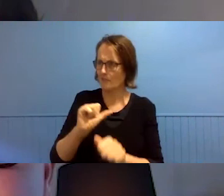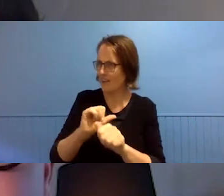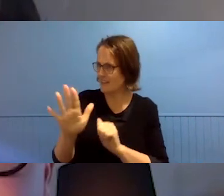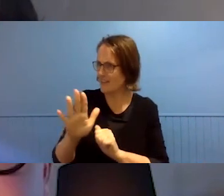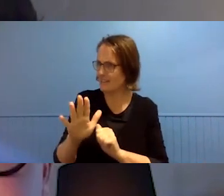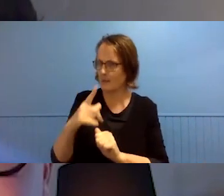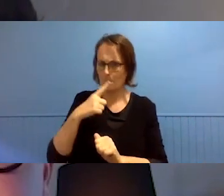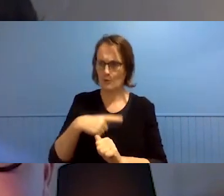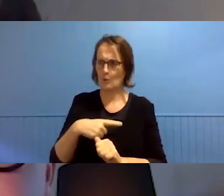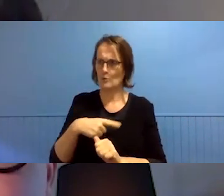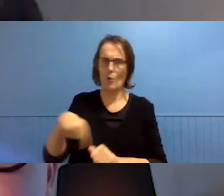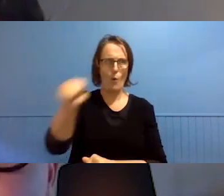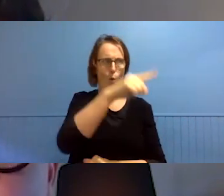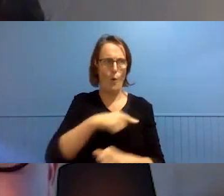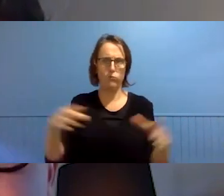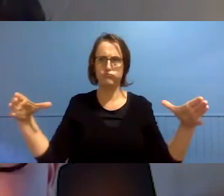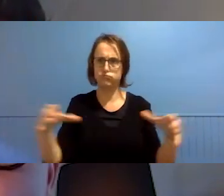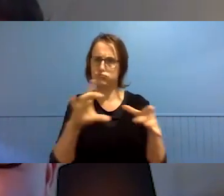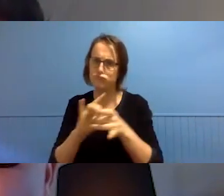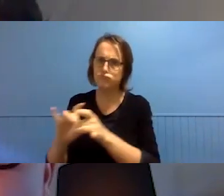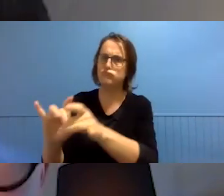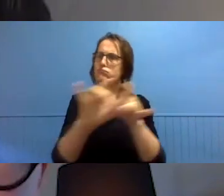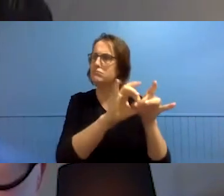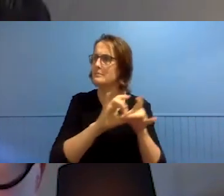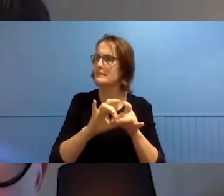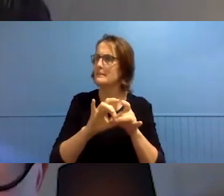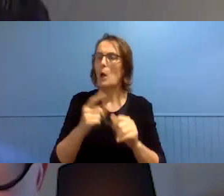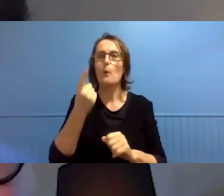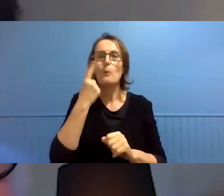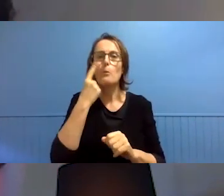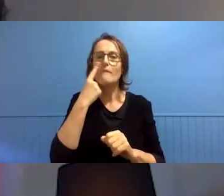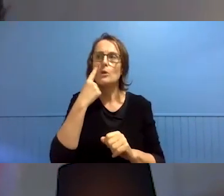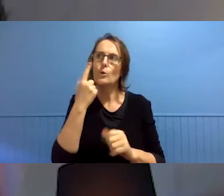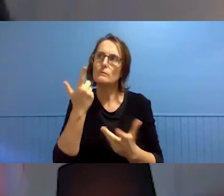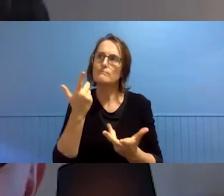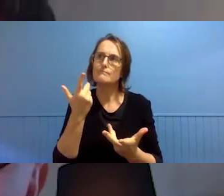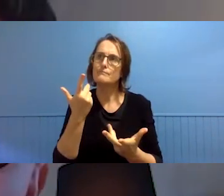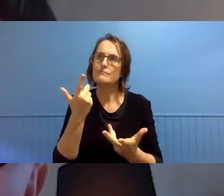we're coming together and we're looking at what is, I guess,